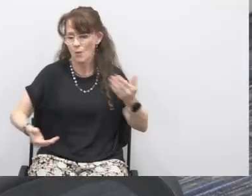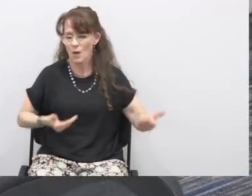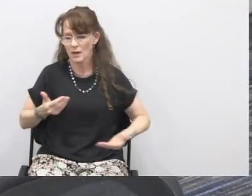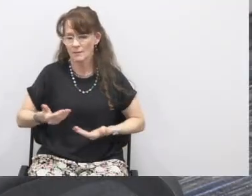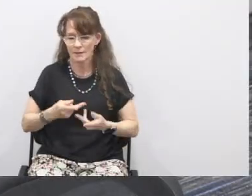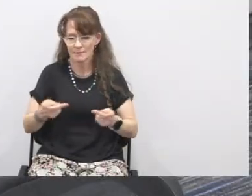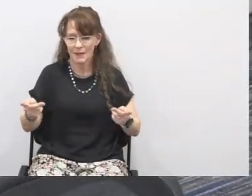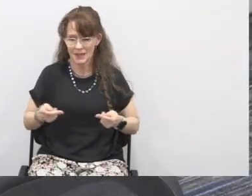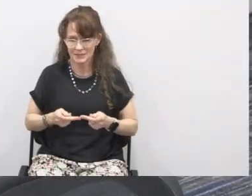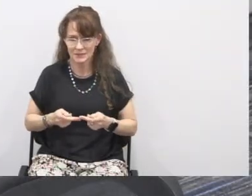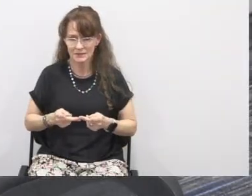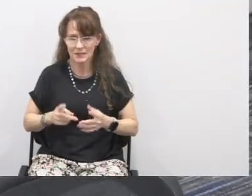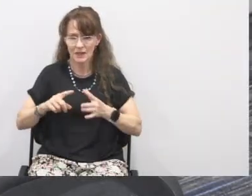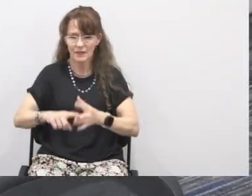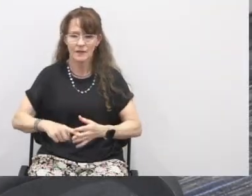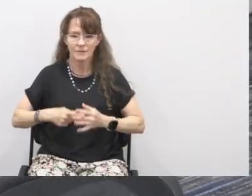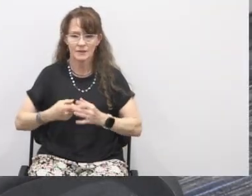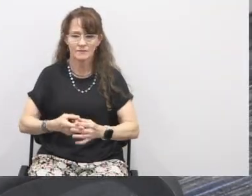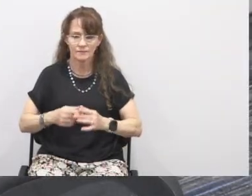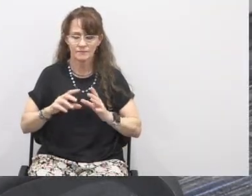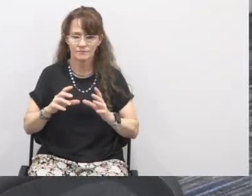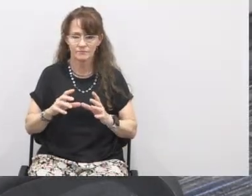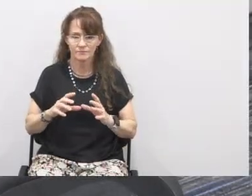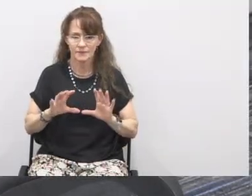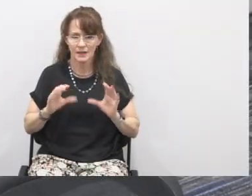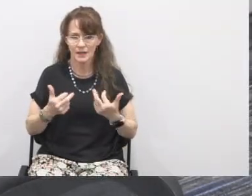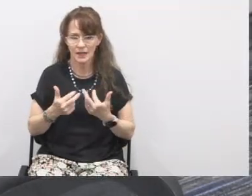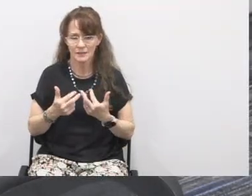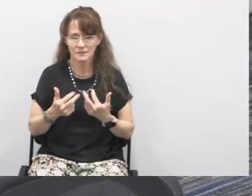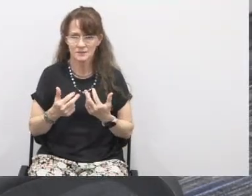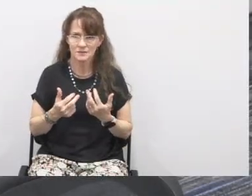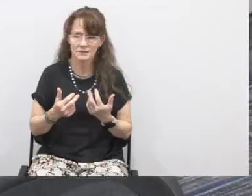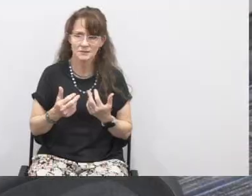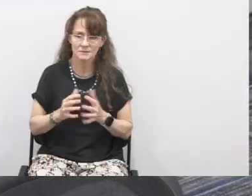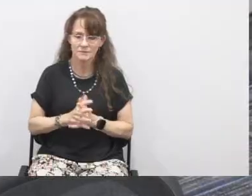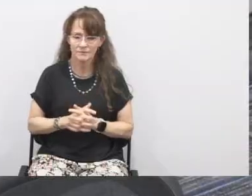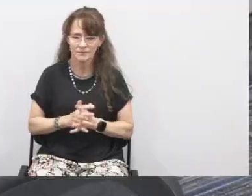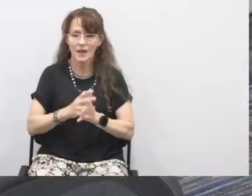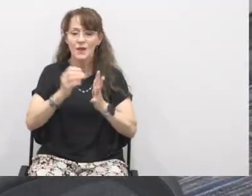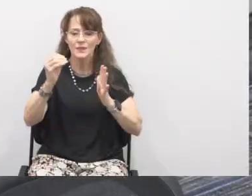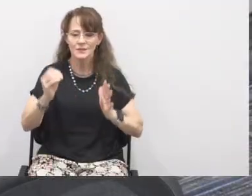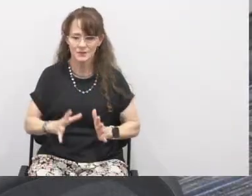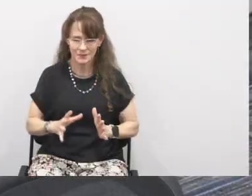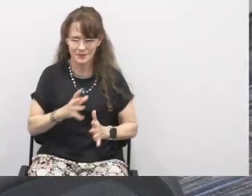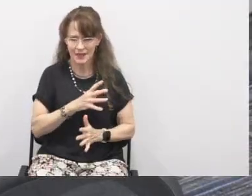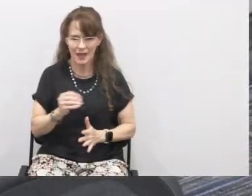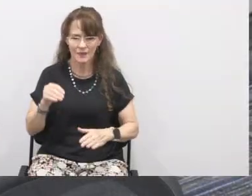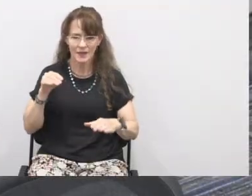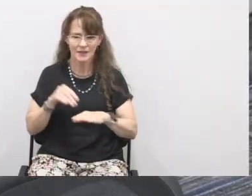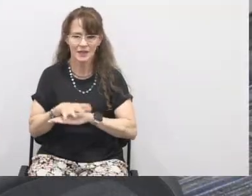So that's kind of the beginning of the classroom, the students and the counselor relationship.